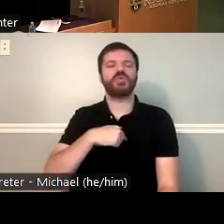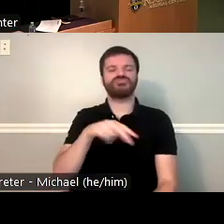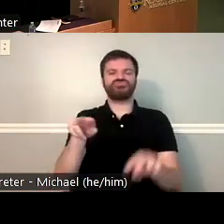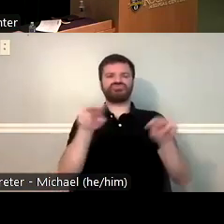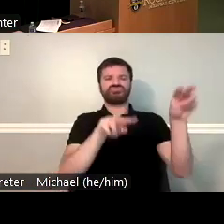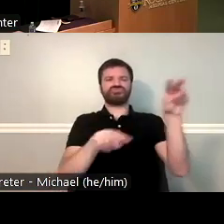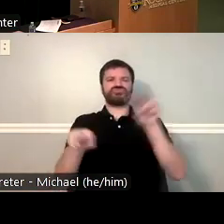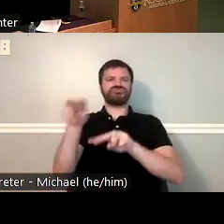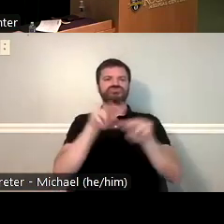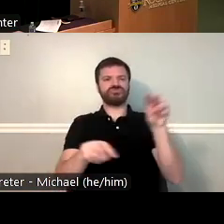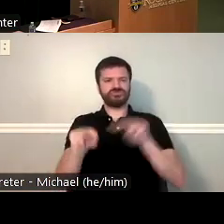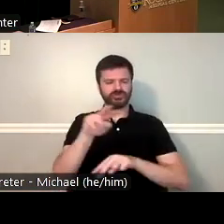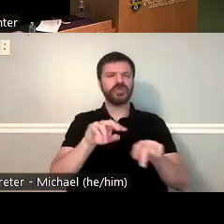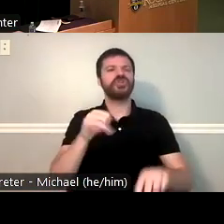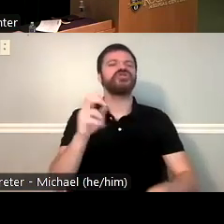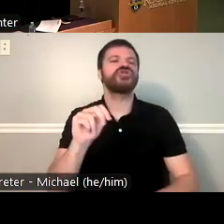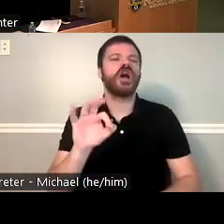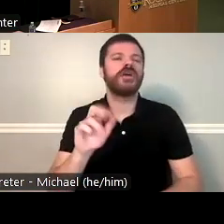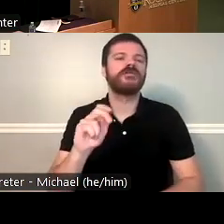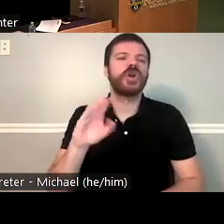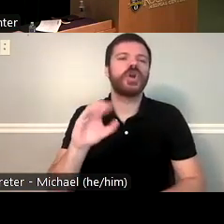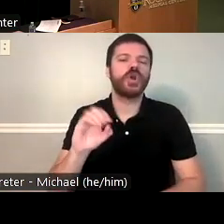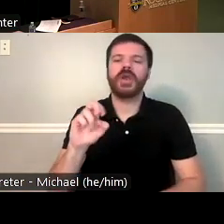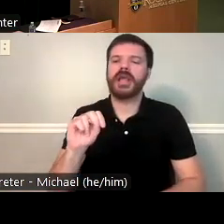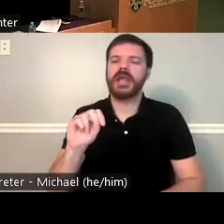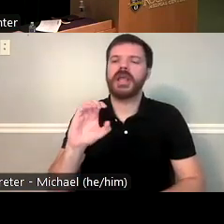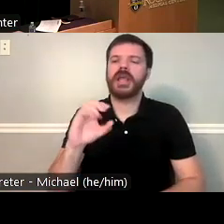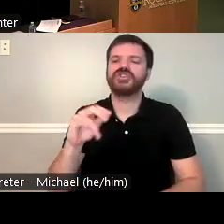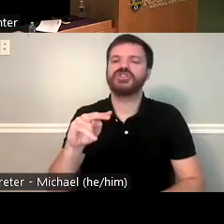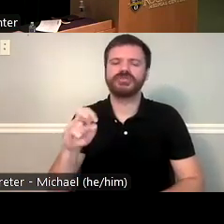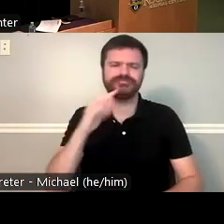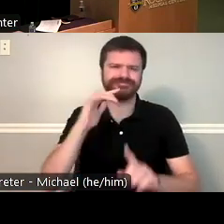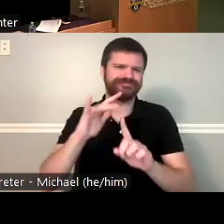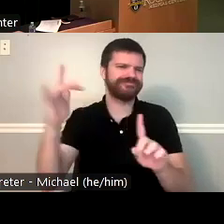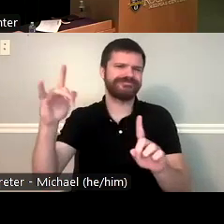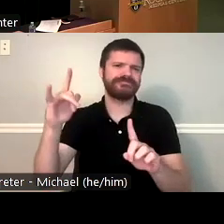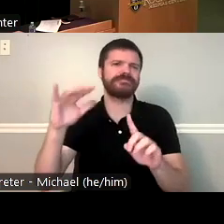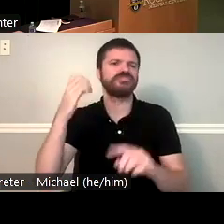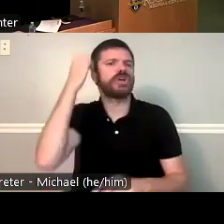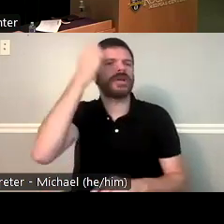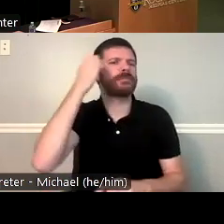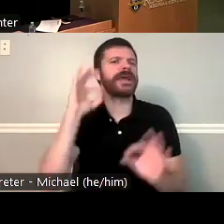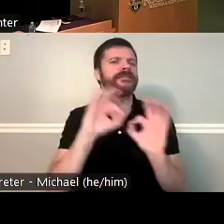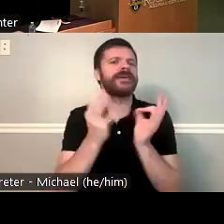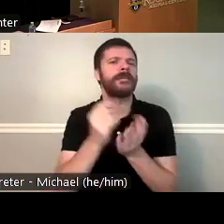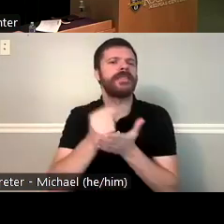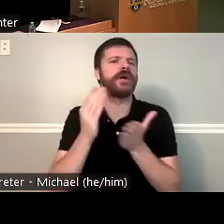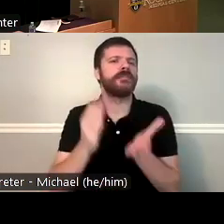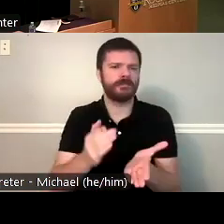Franco chaen who was a stellar uh European uh family therapist uh was was visiting and watching